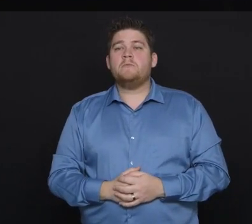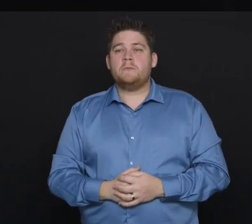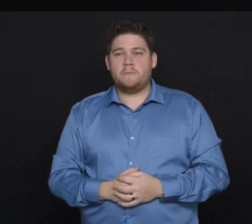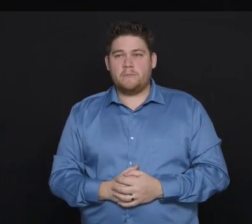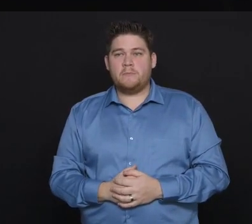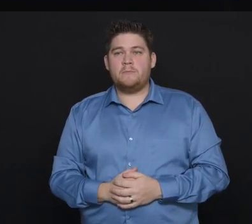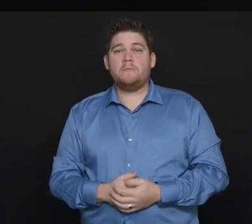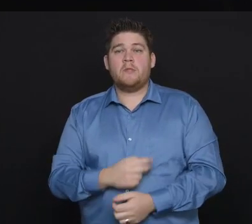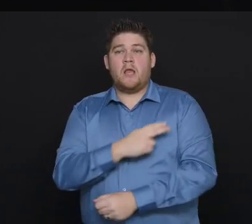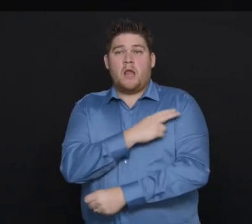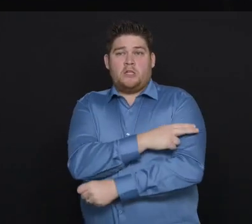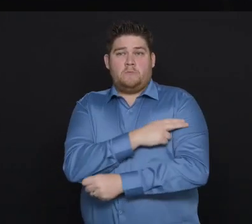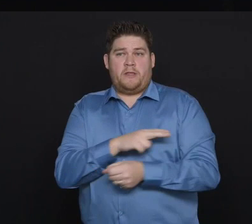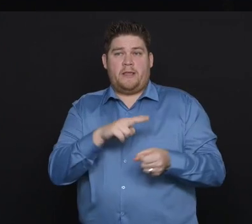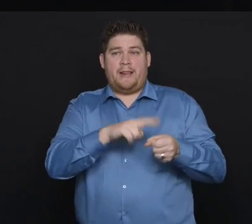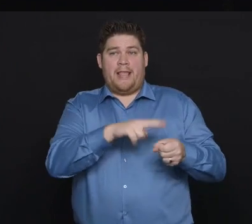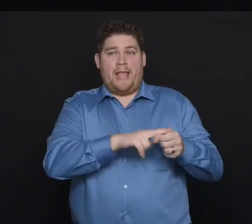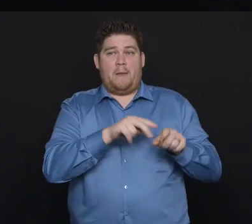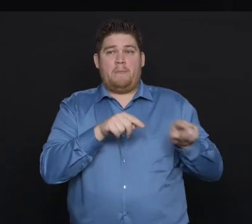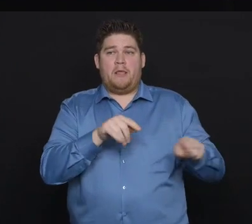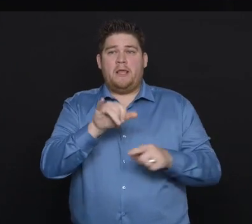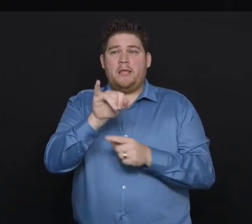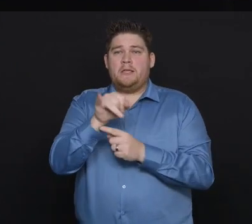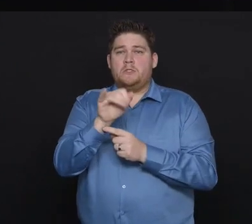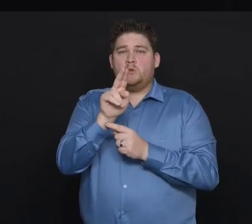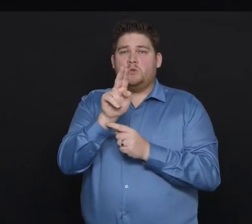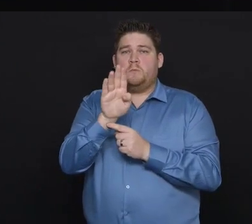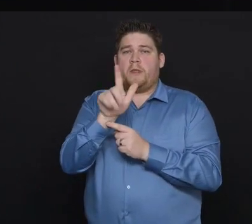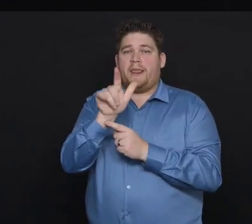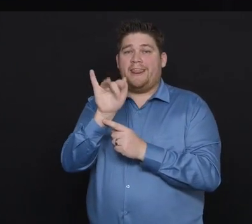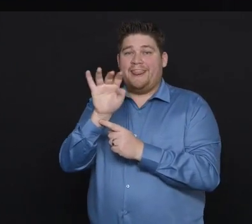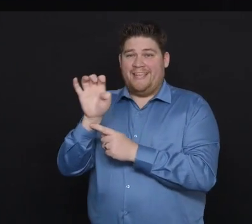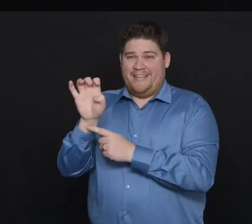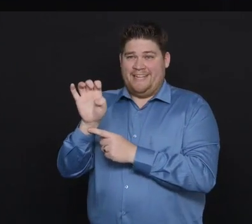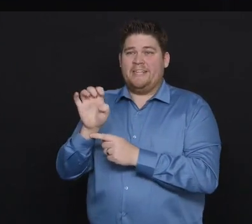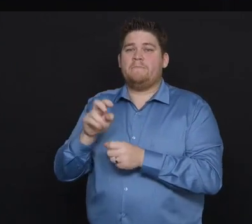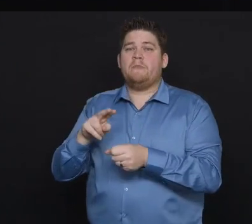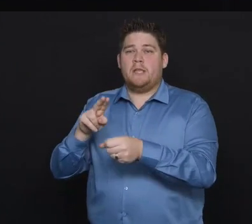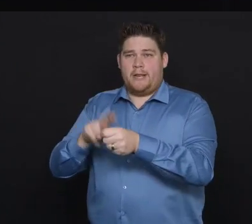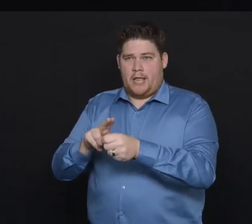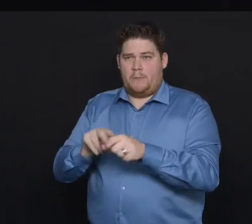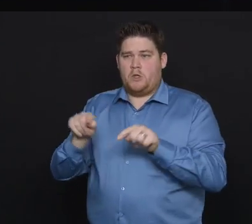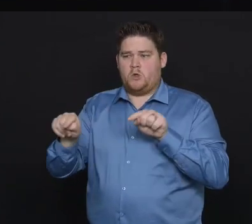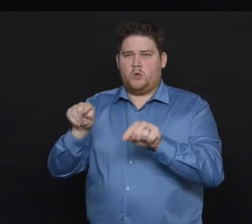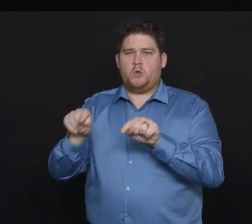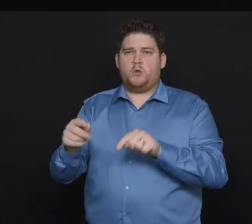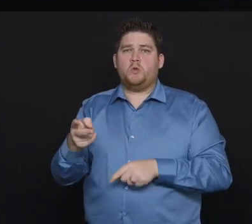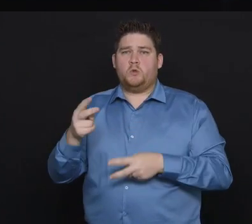The strategy is being worked out with BCE HS